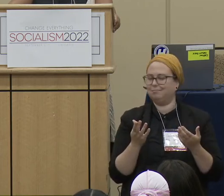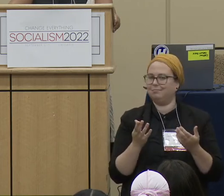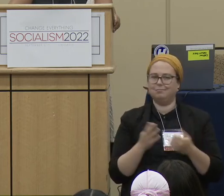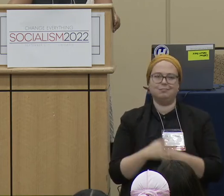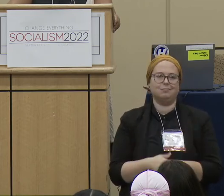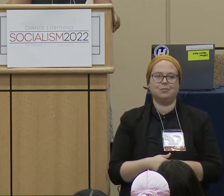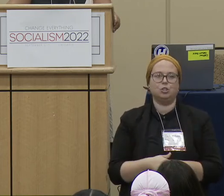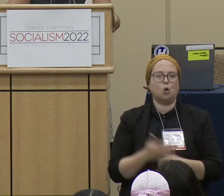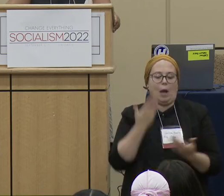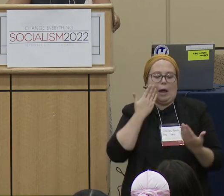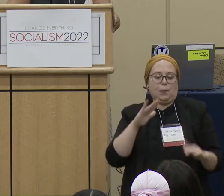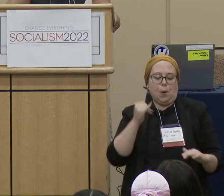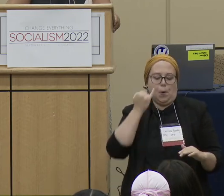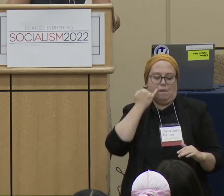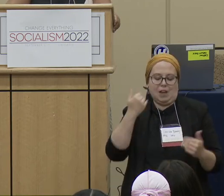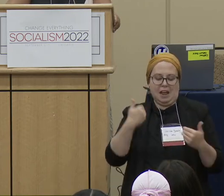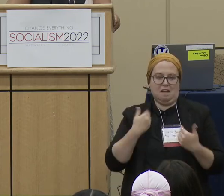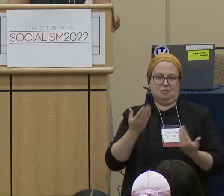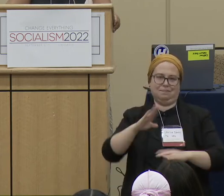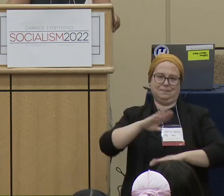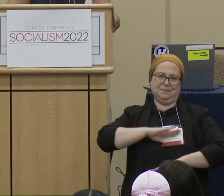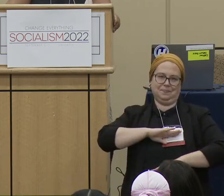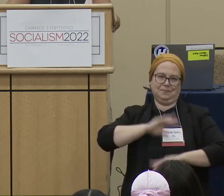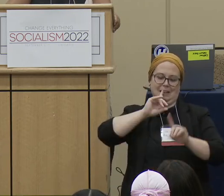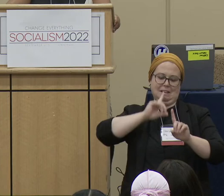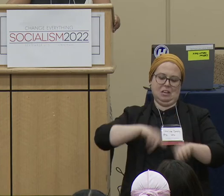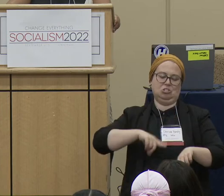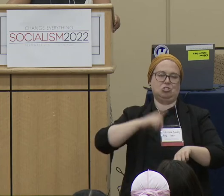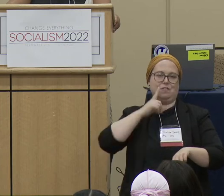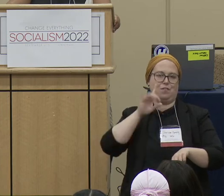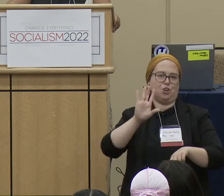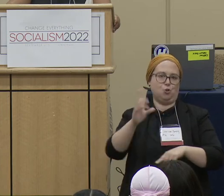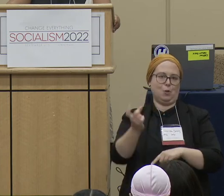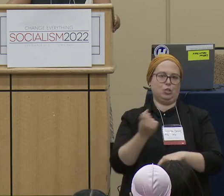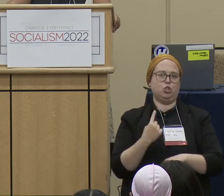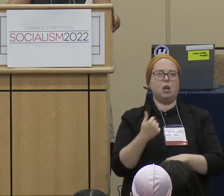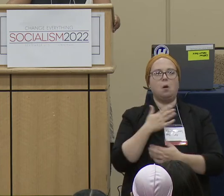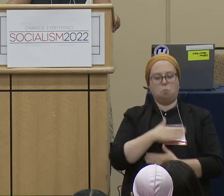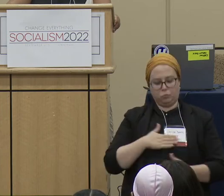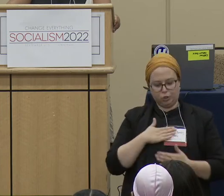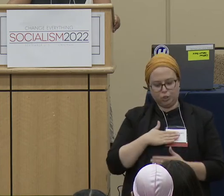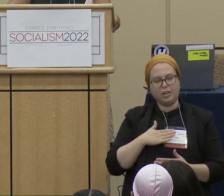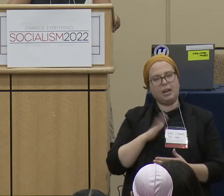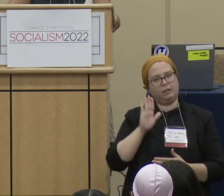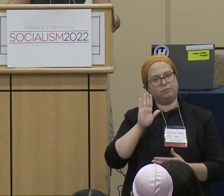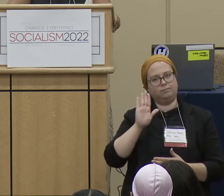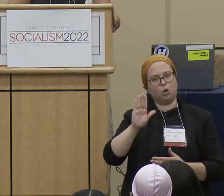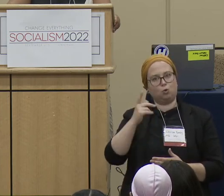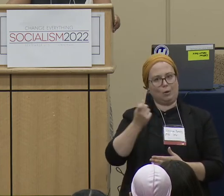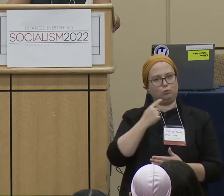doesn't solve everything. It doesn't solve everything. I don't know that I have a satisfactory answer to your